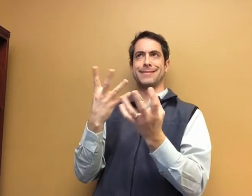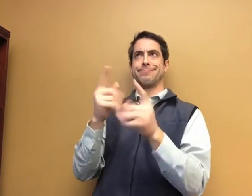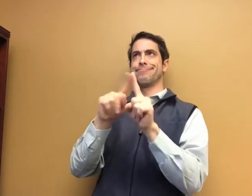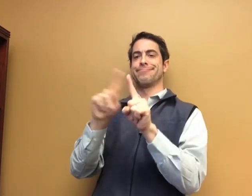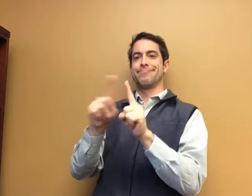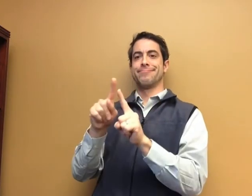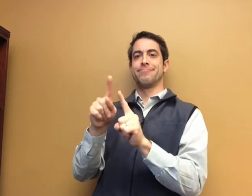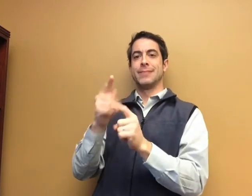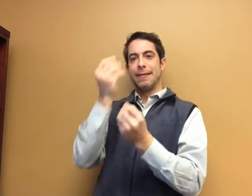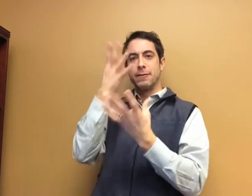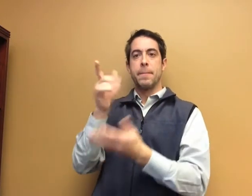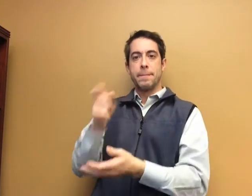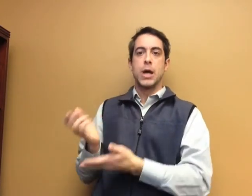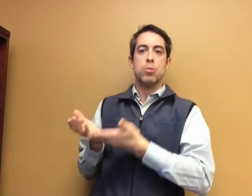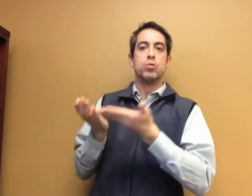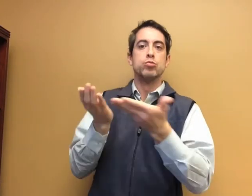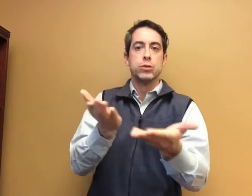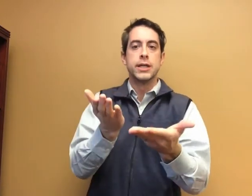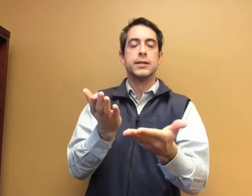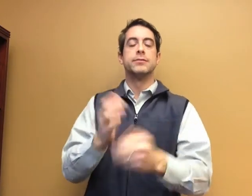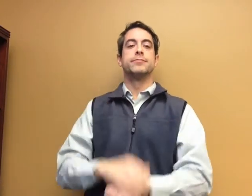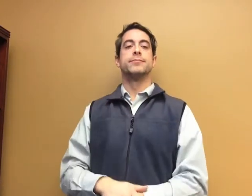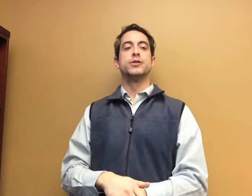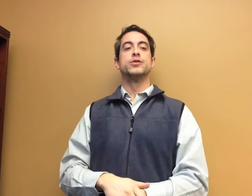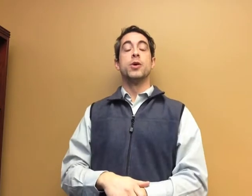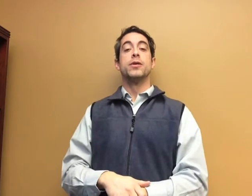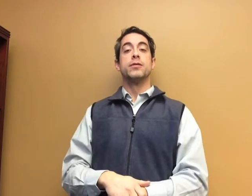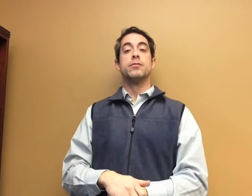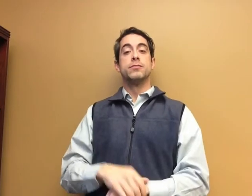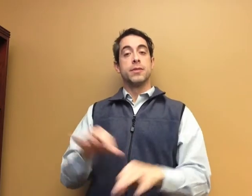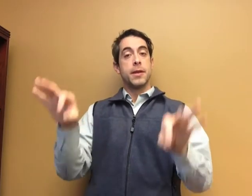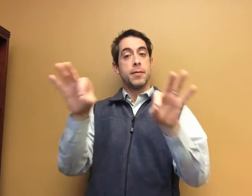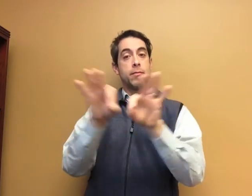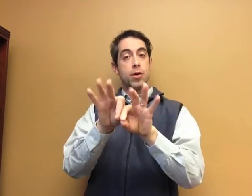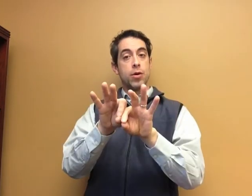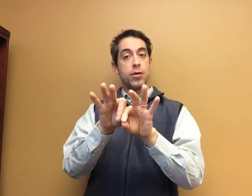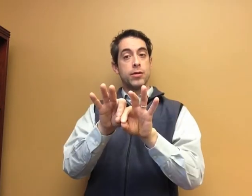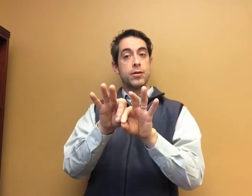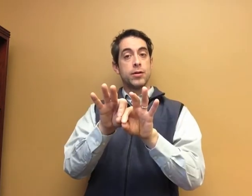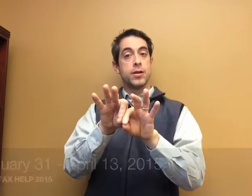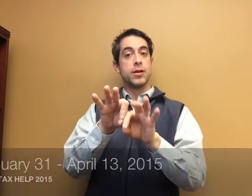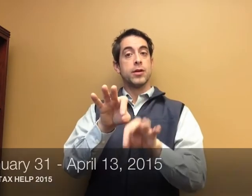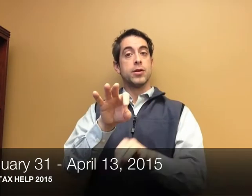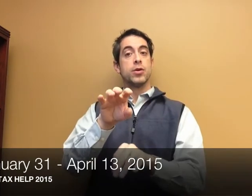you need to bring. Another important thing to remember